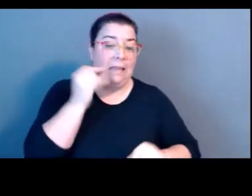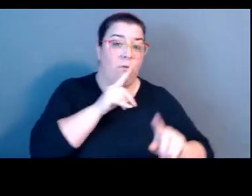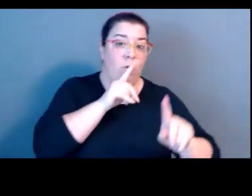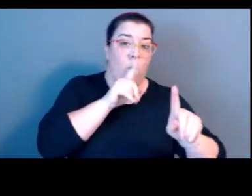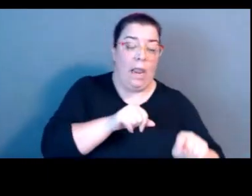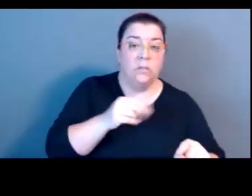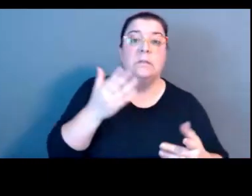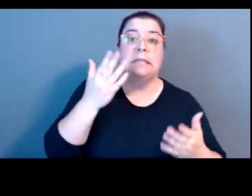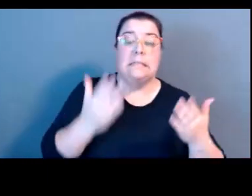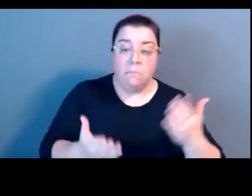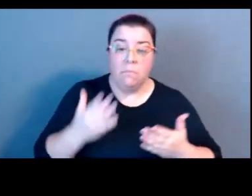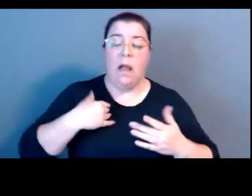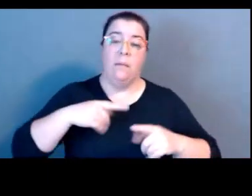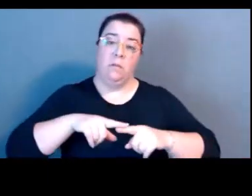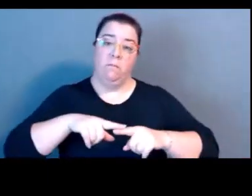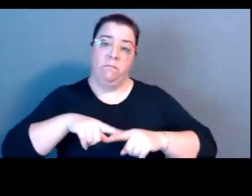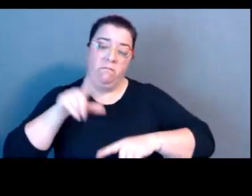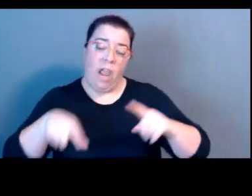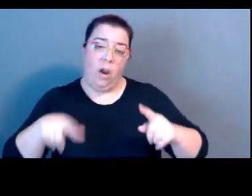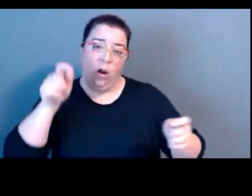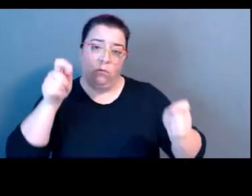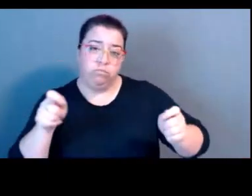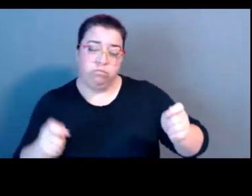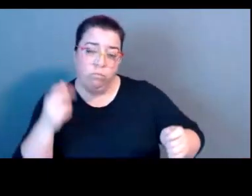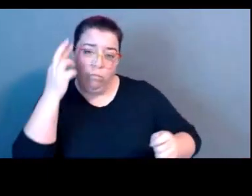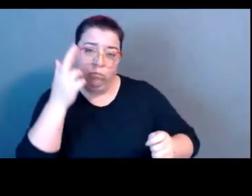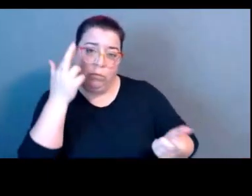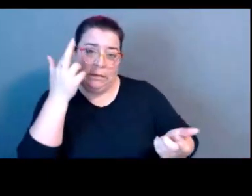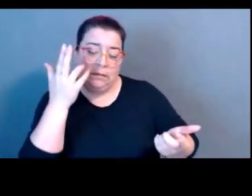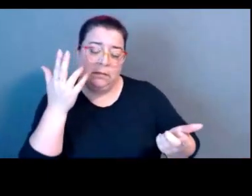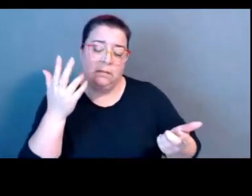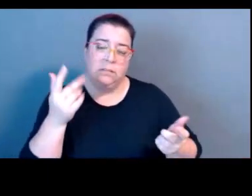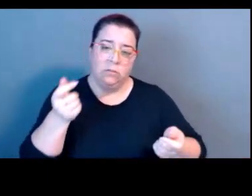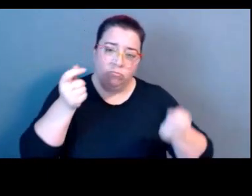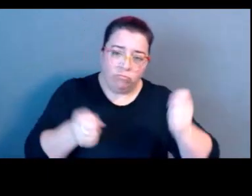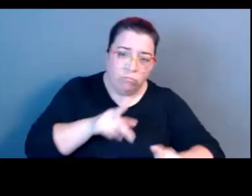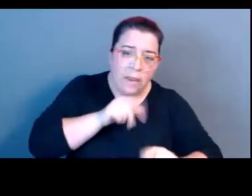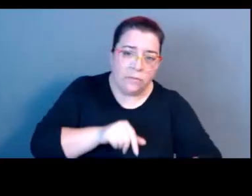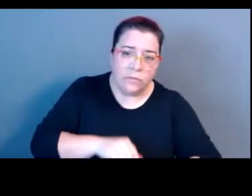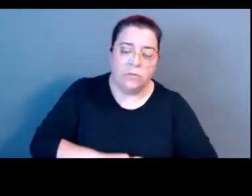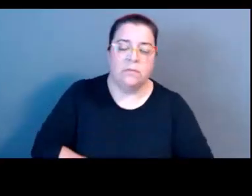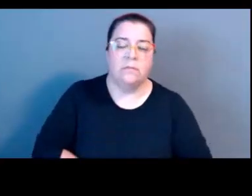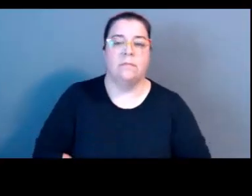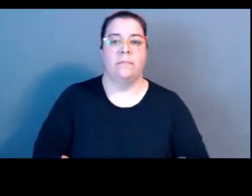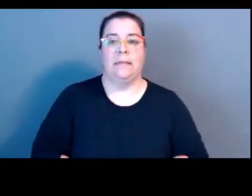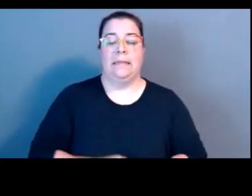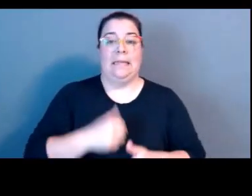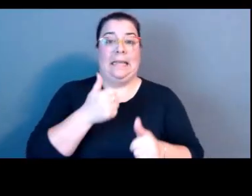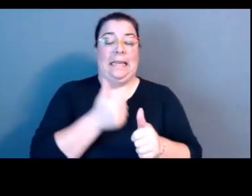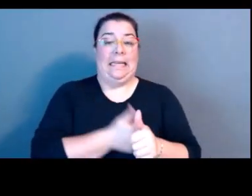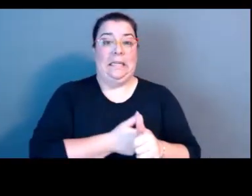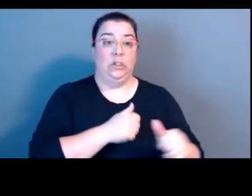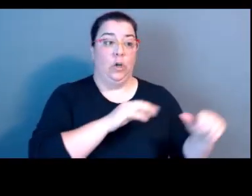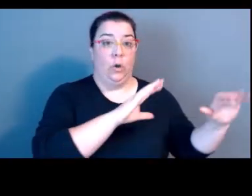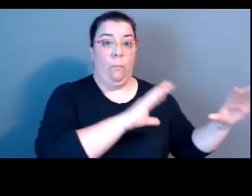also vary from component to component at the Canada Council, so do be aware of that.